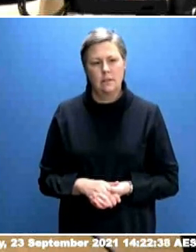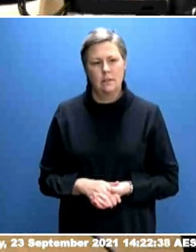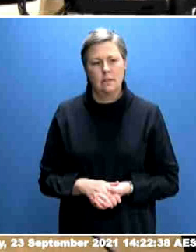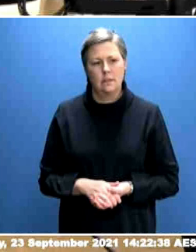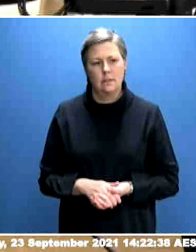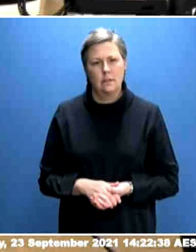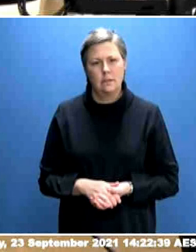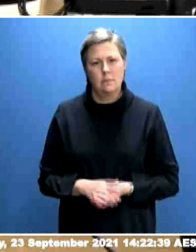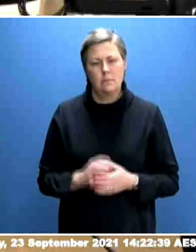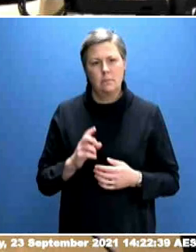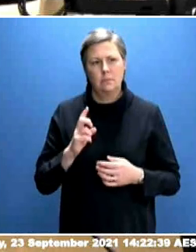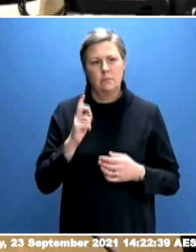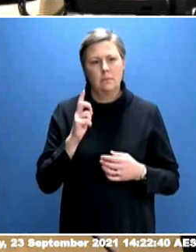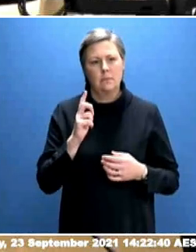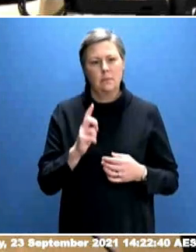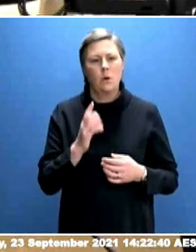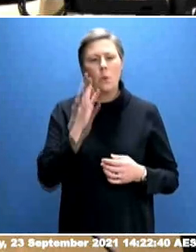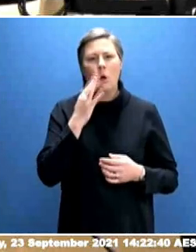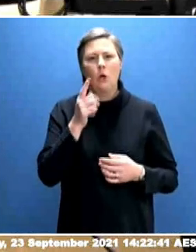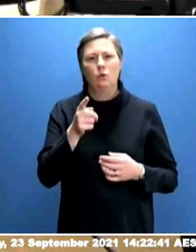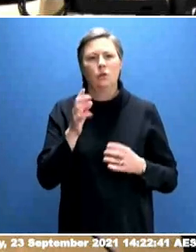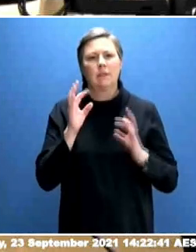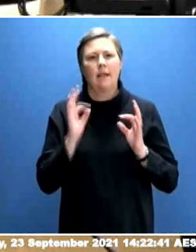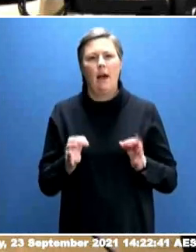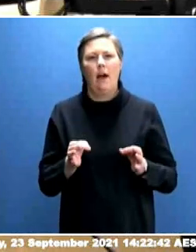of the need for the Safe Care House.